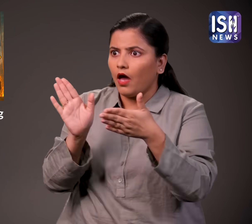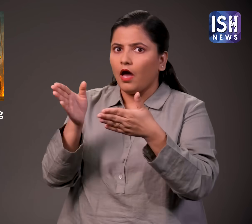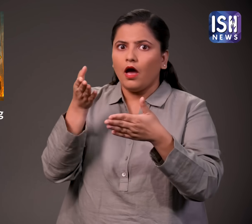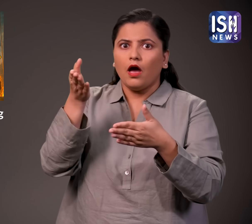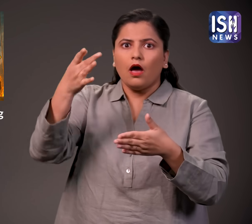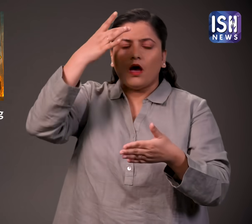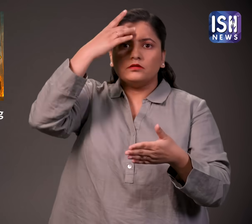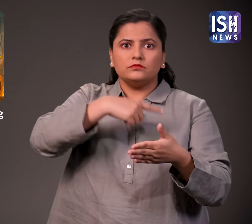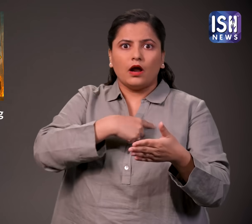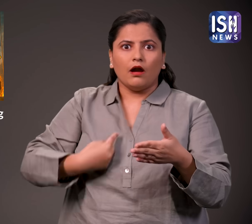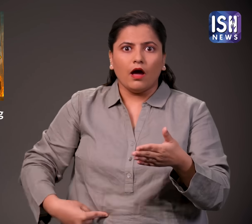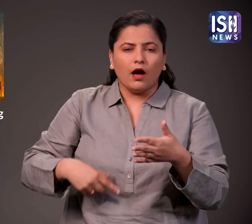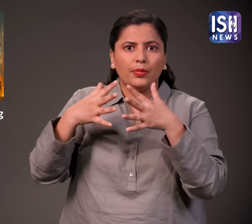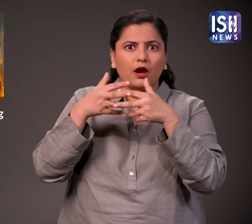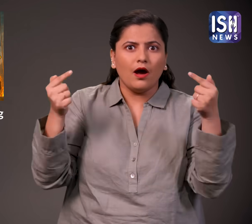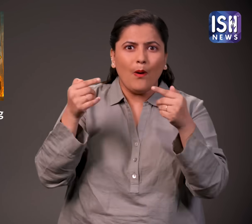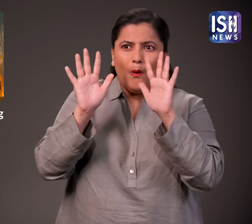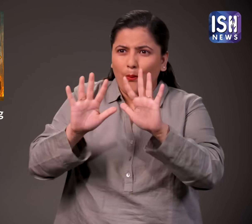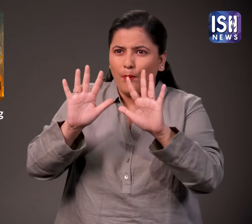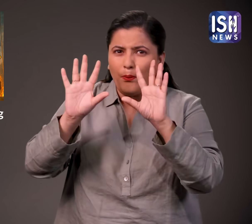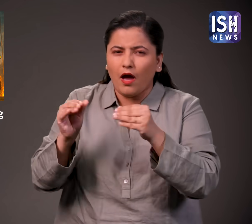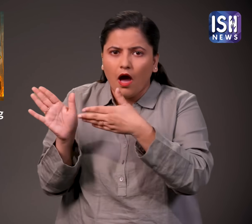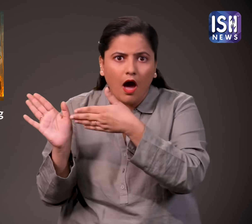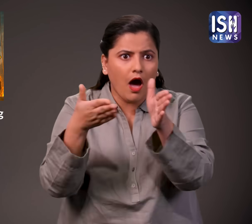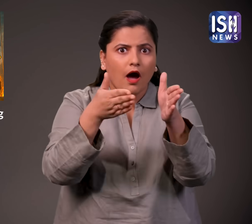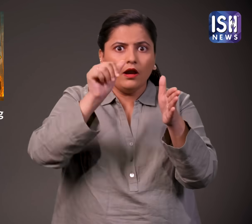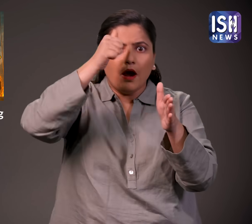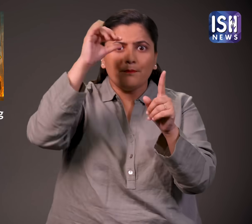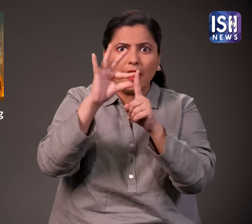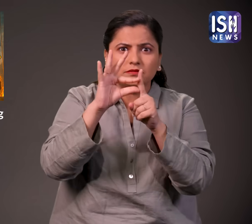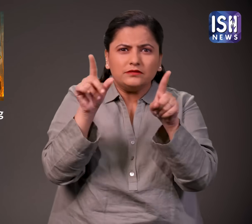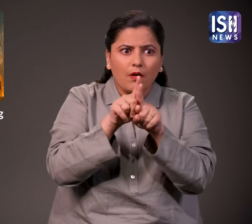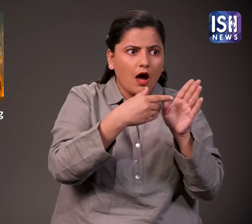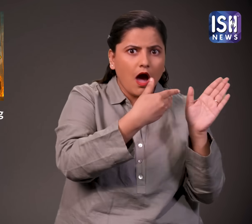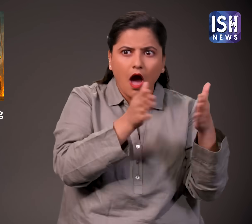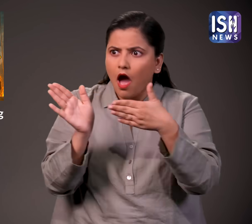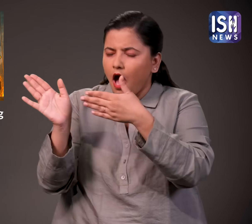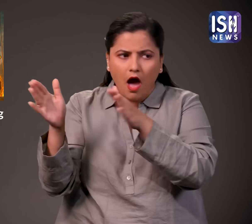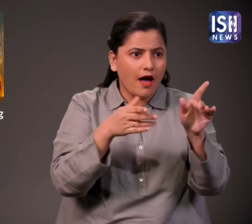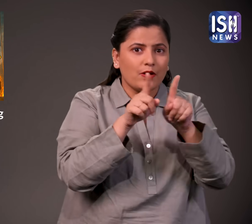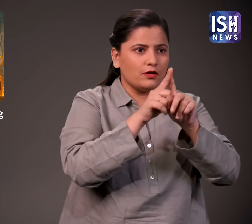now the rising tensions between China and USA and before that, the India-Pakistan war.